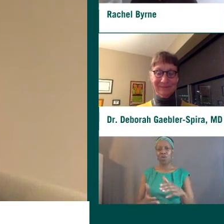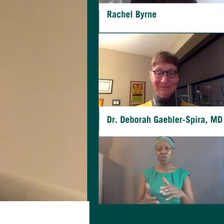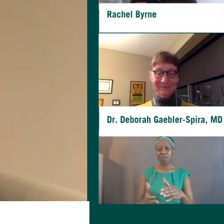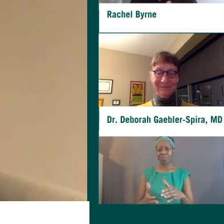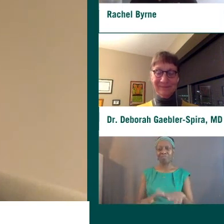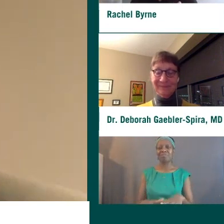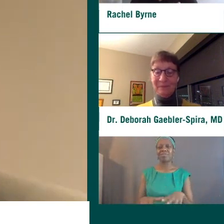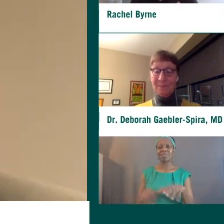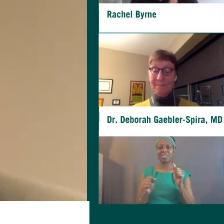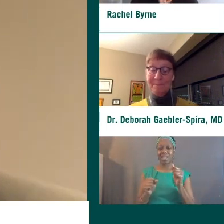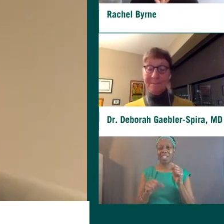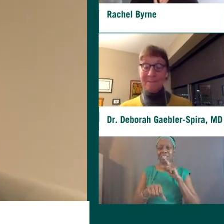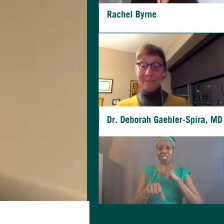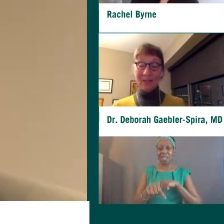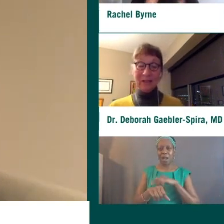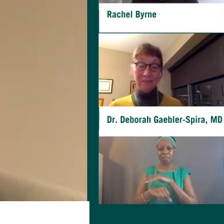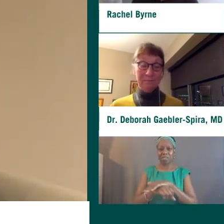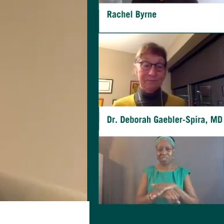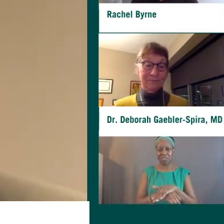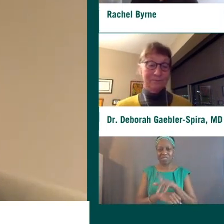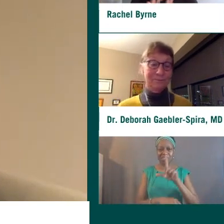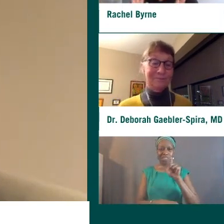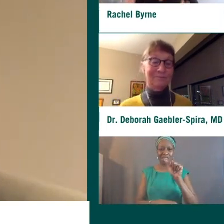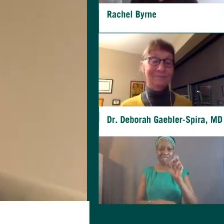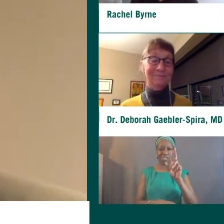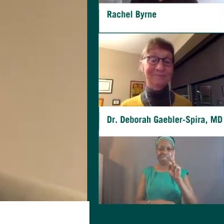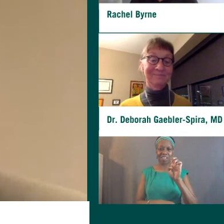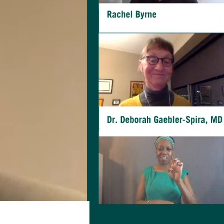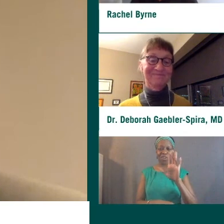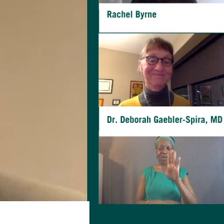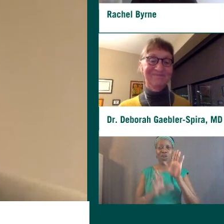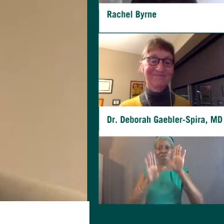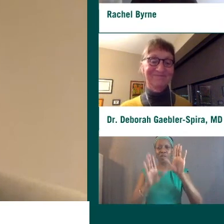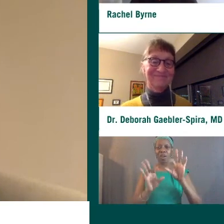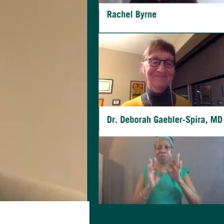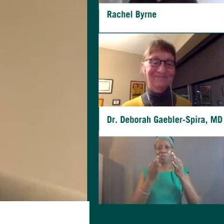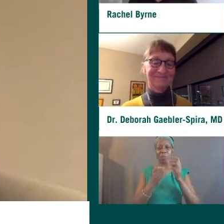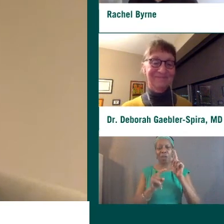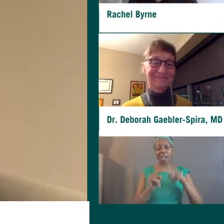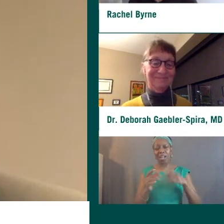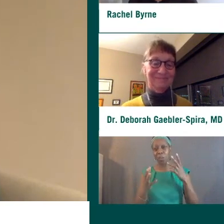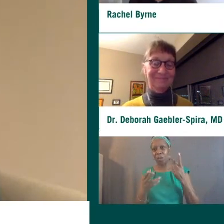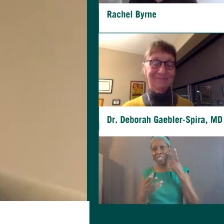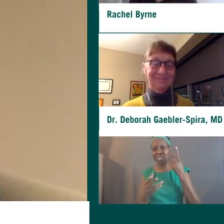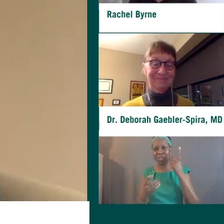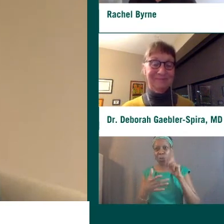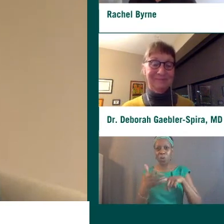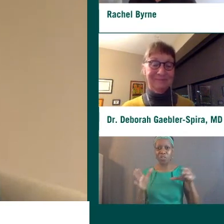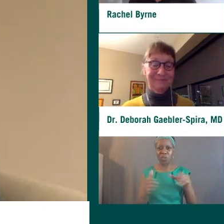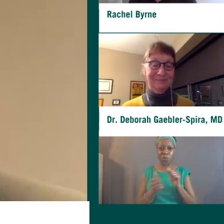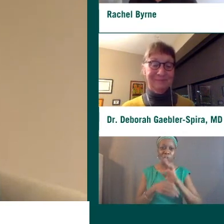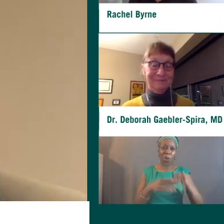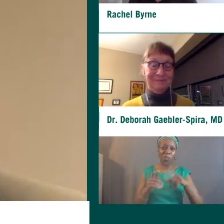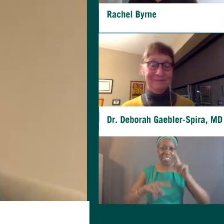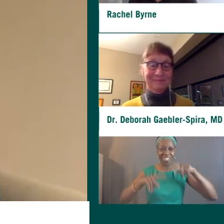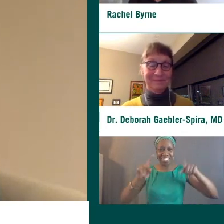Larke, I can't wait to see what you actually do with all these different things that you have in mind for the future.